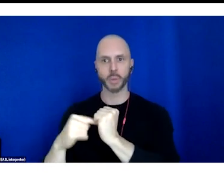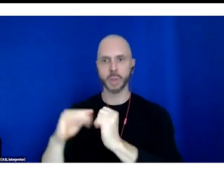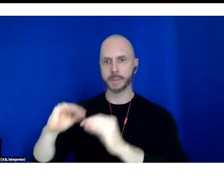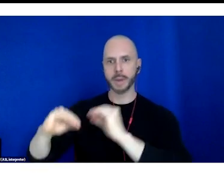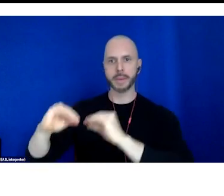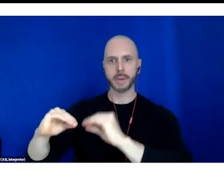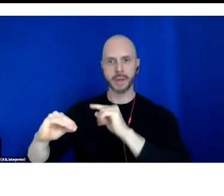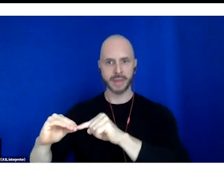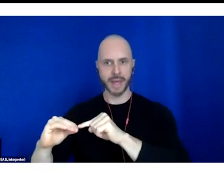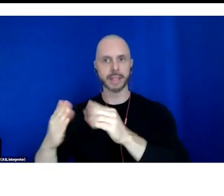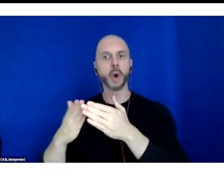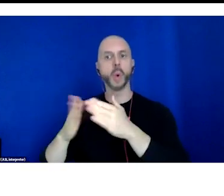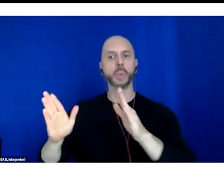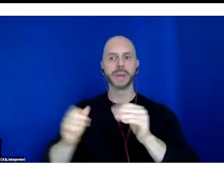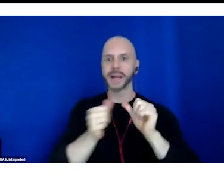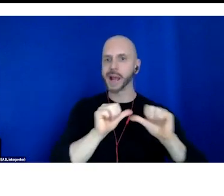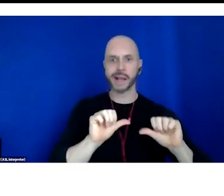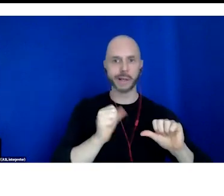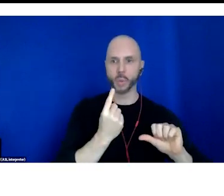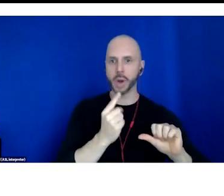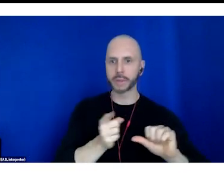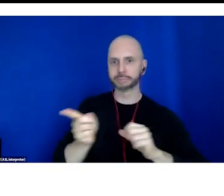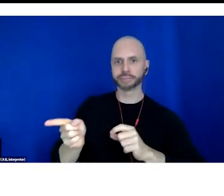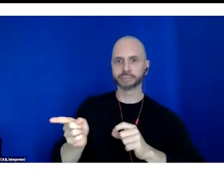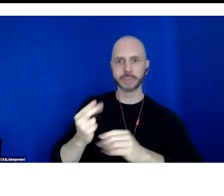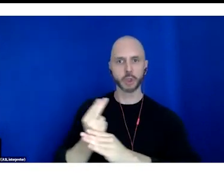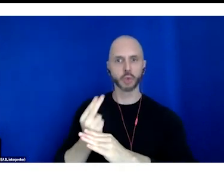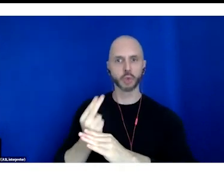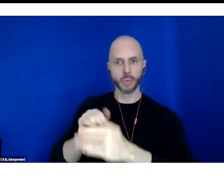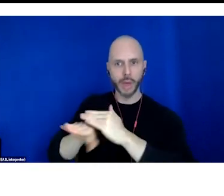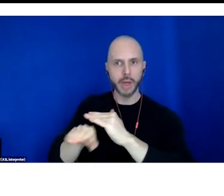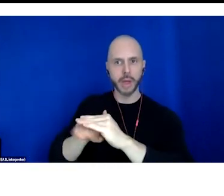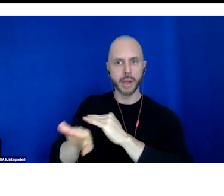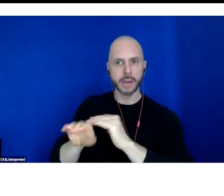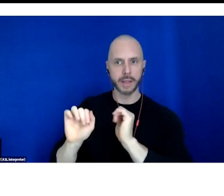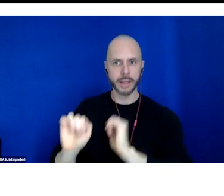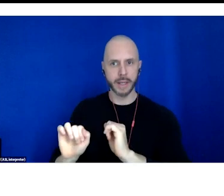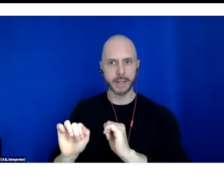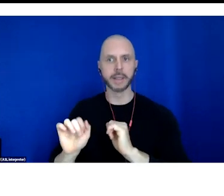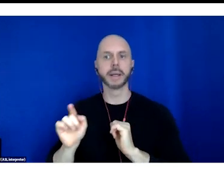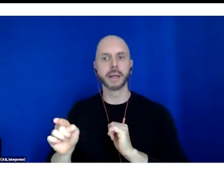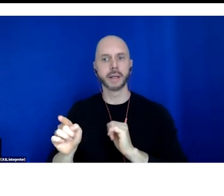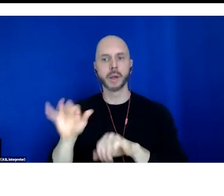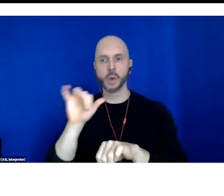it's designed from a perspective that values the collaboration and workflow needs of teams above